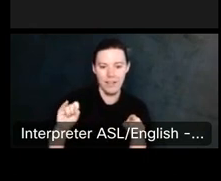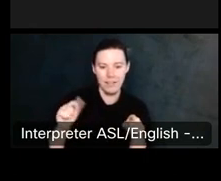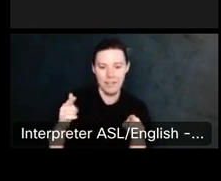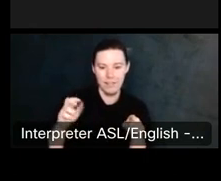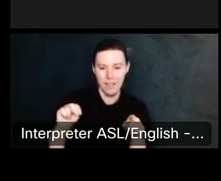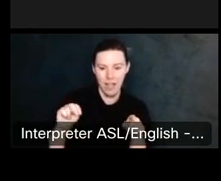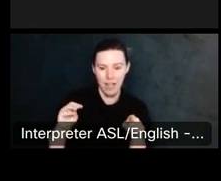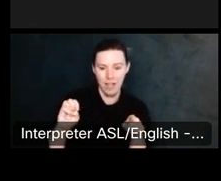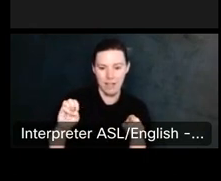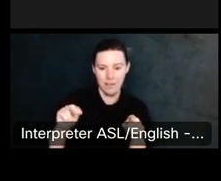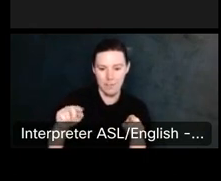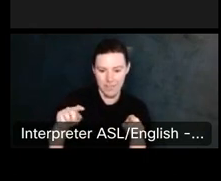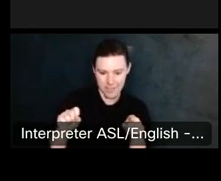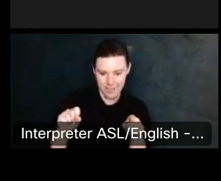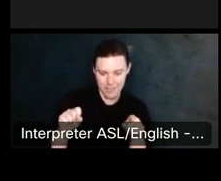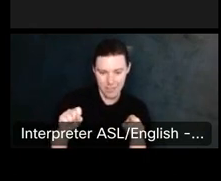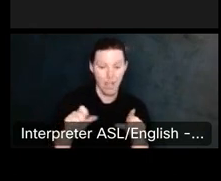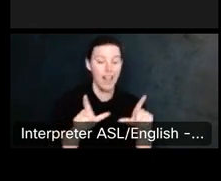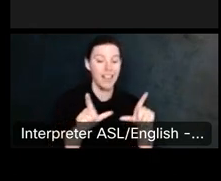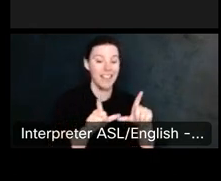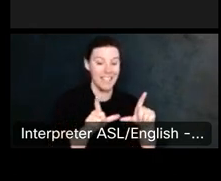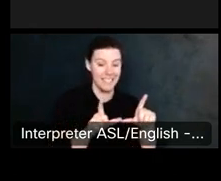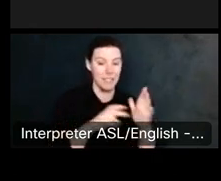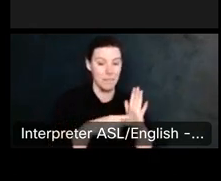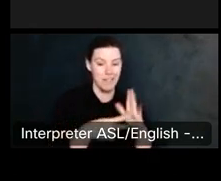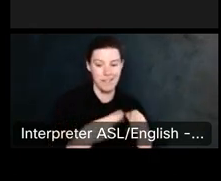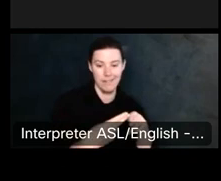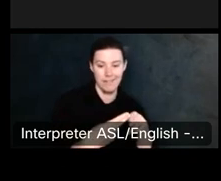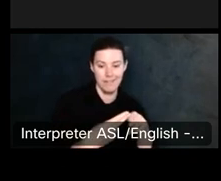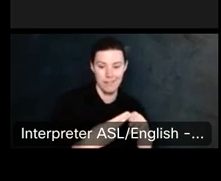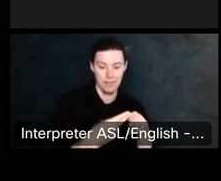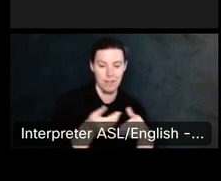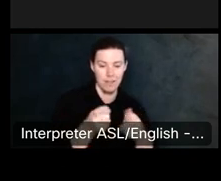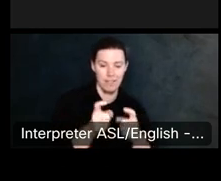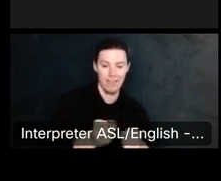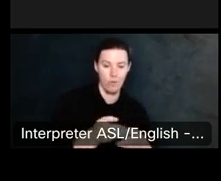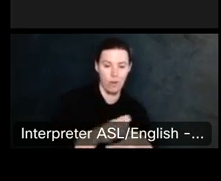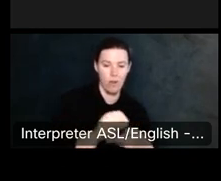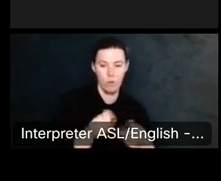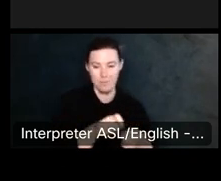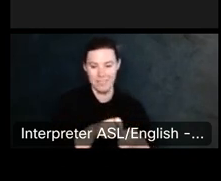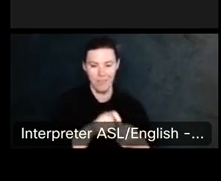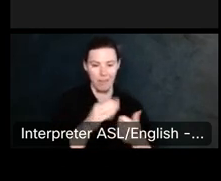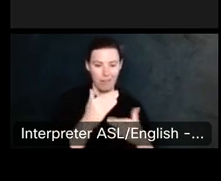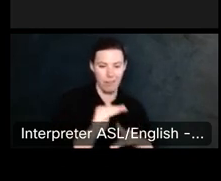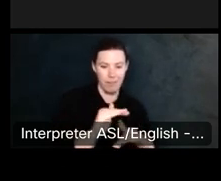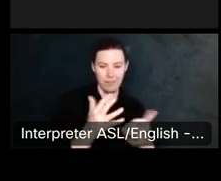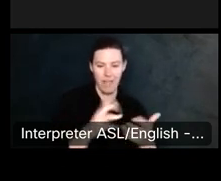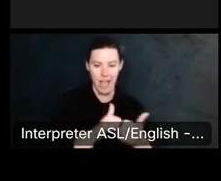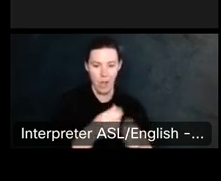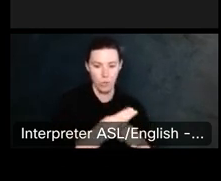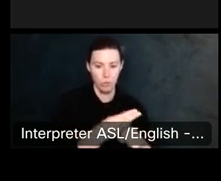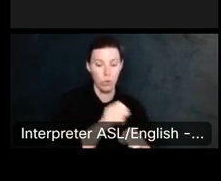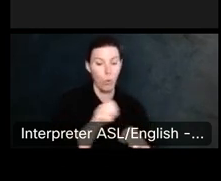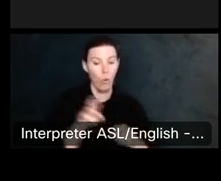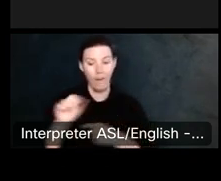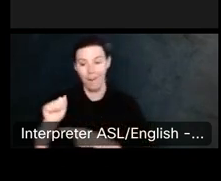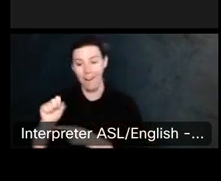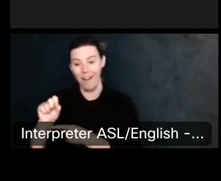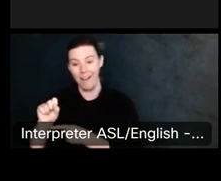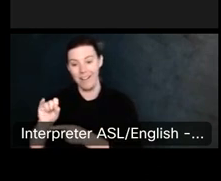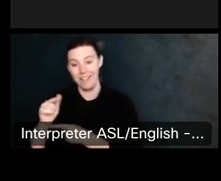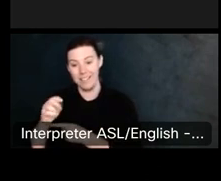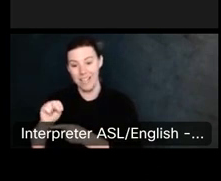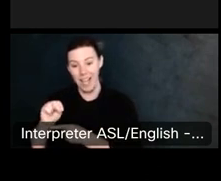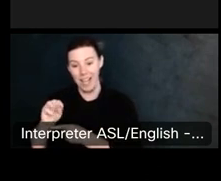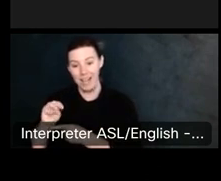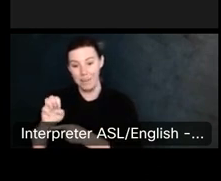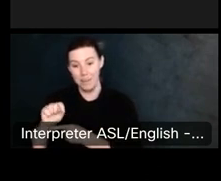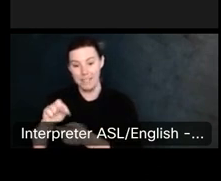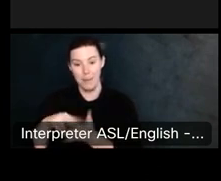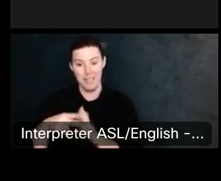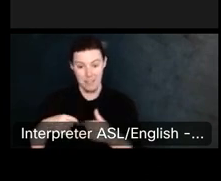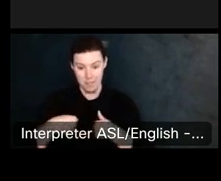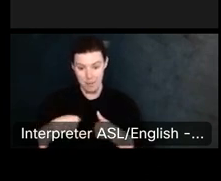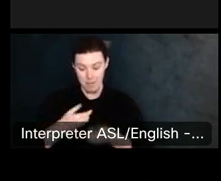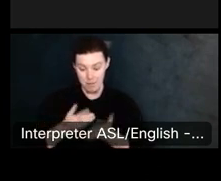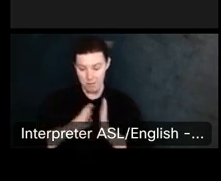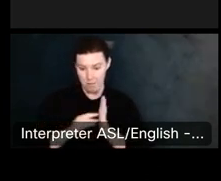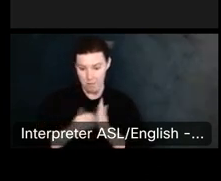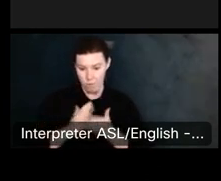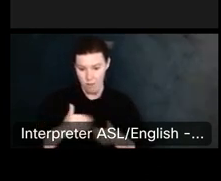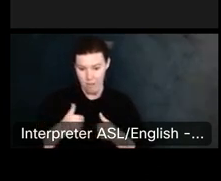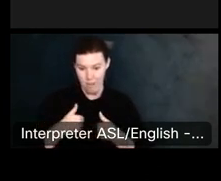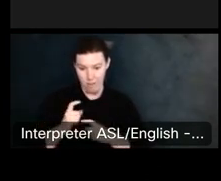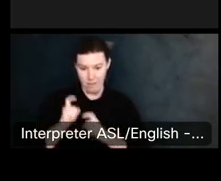Transfers of ownership, so you're actually like selling or giving someone else your rights. Um, and so that's the difference between licenses and assignments. If you find out that somebody is infringing on your copy, right?